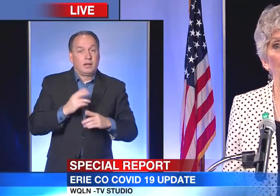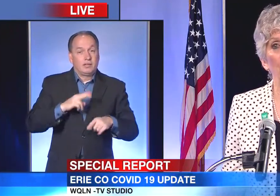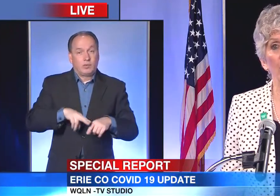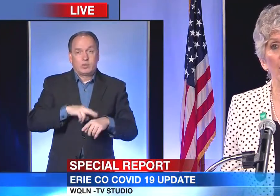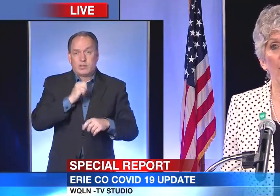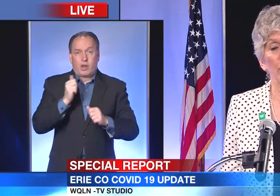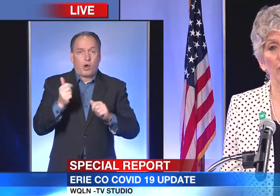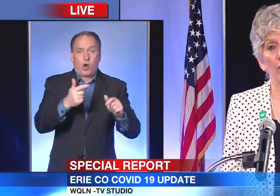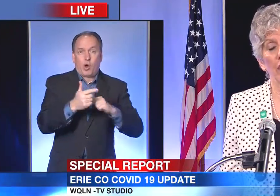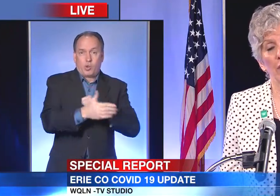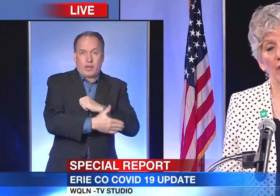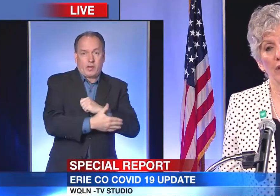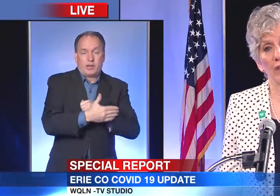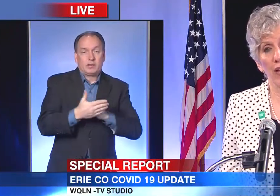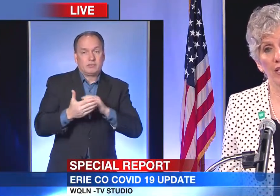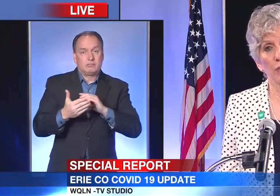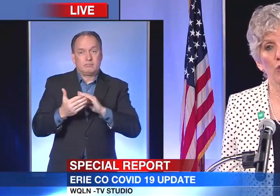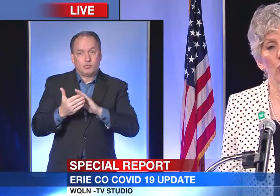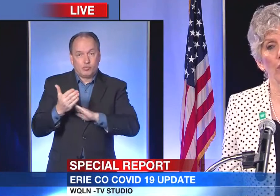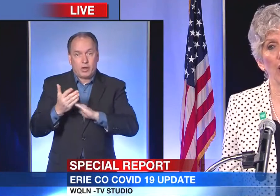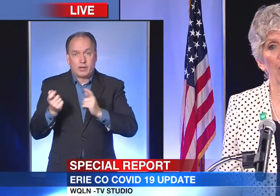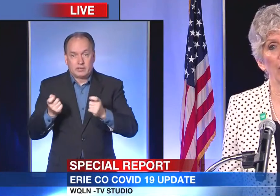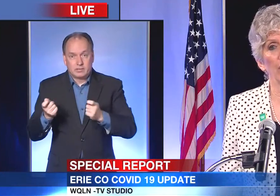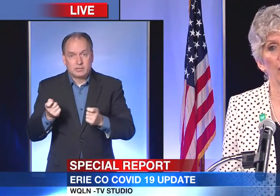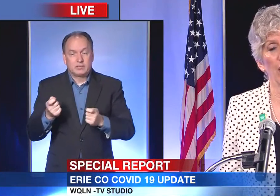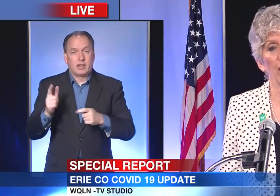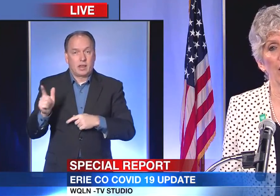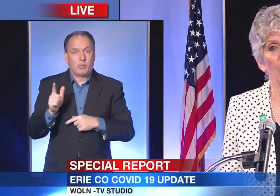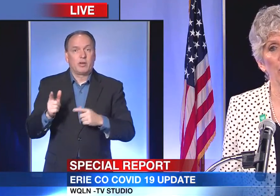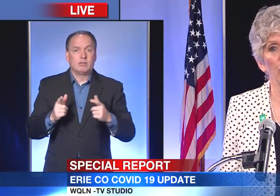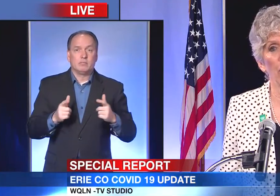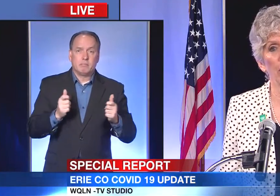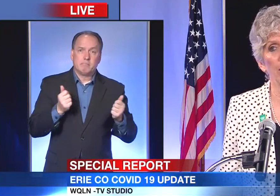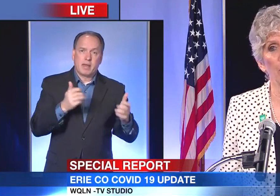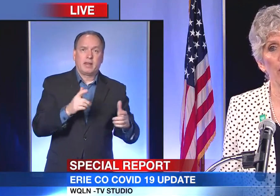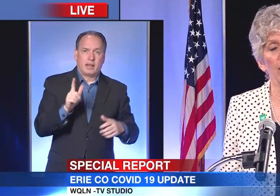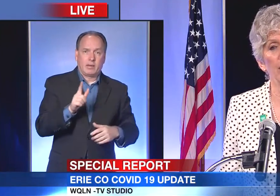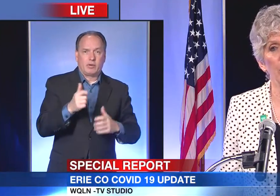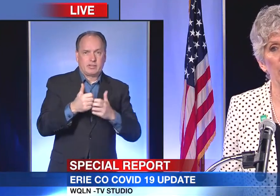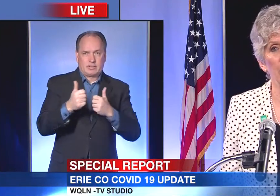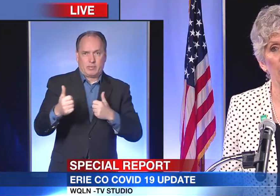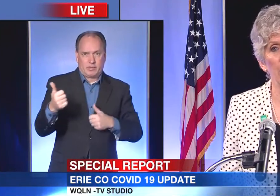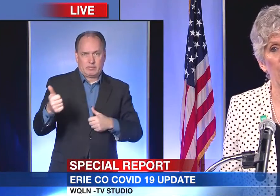THINK THAT'S ABSOLUTELY CLEAR TO US, AND, OF COURSE, NOT EVERY COUNTY RUNS LIBRARIES.